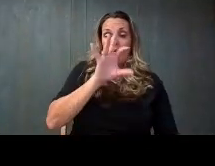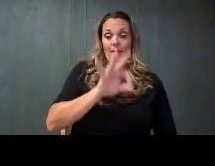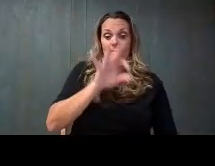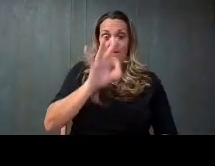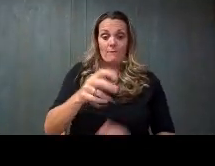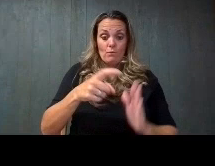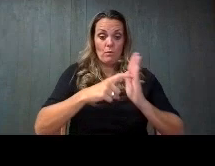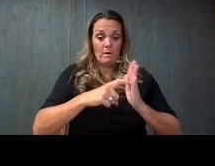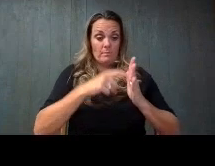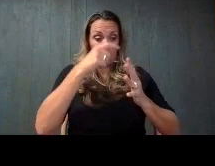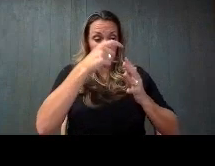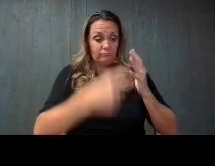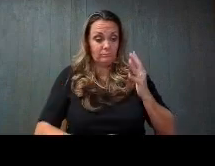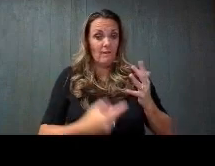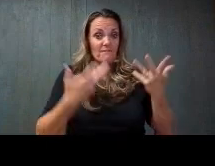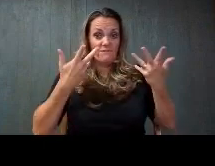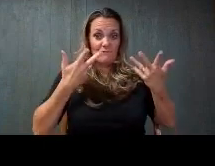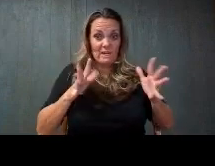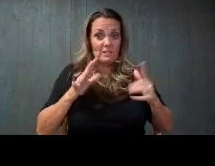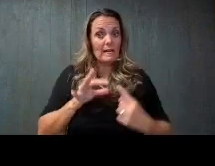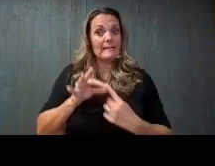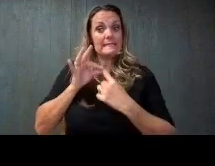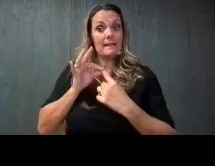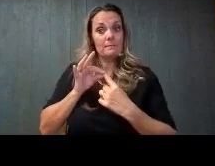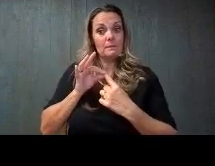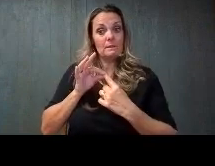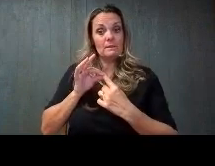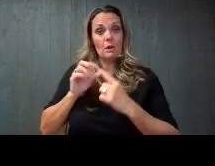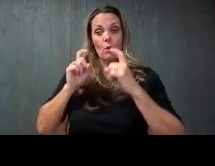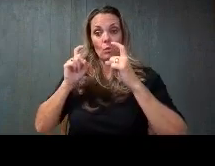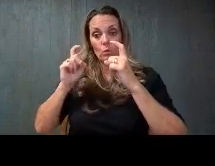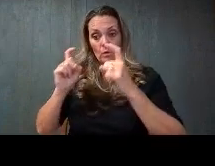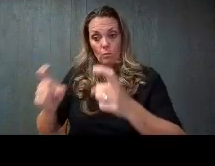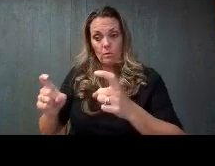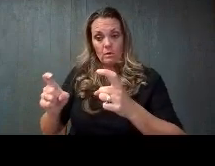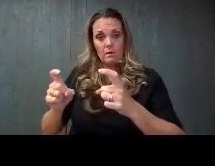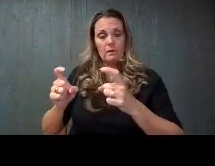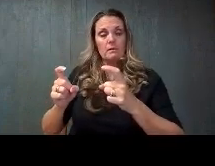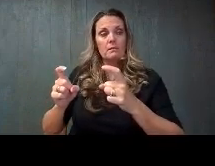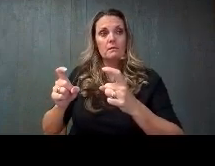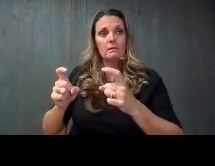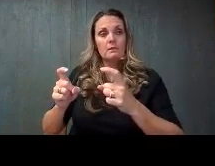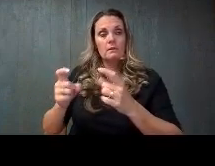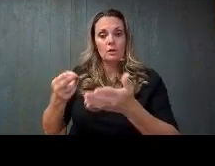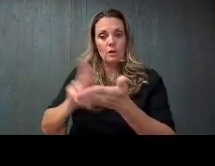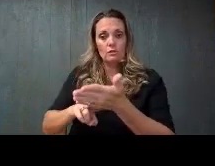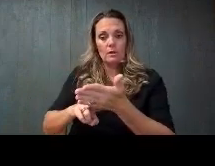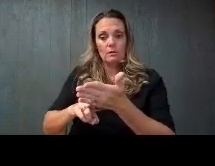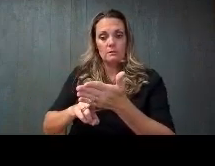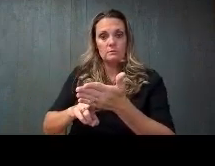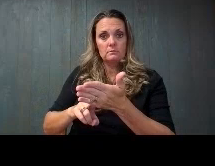with the exception of awarded contract requirements. You may either conclude the webinar here